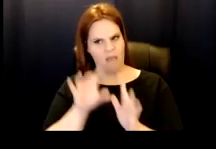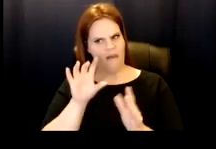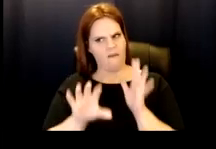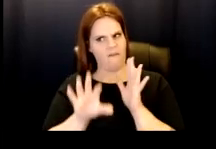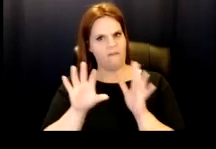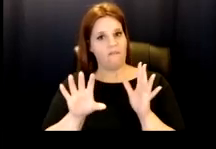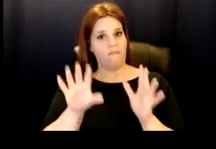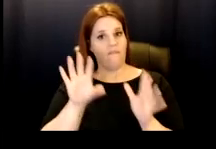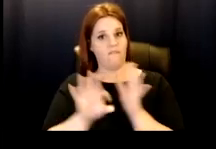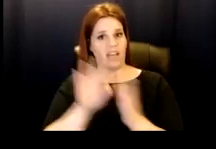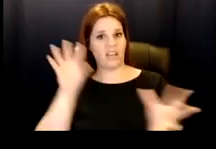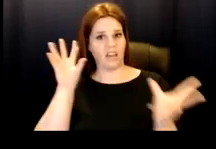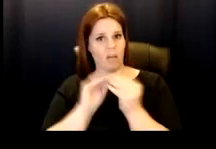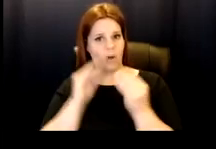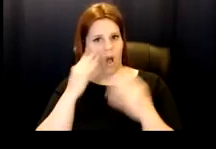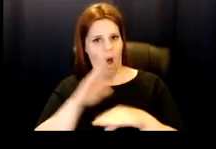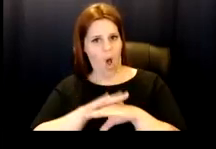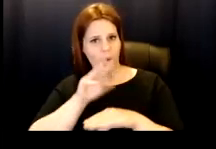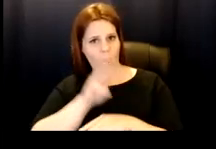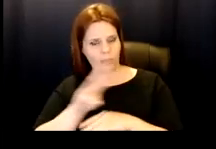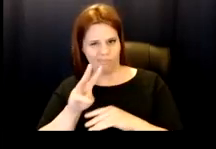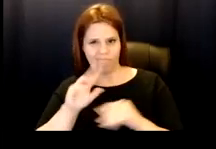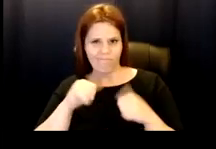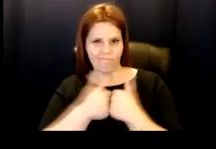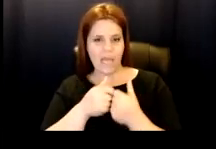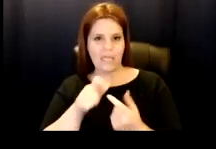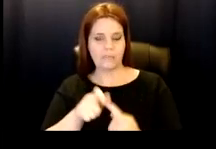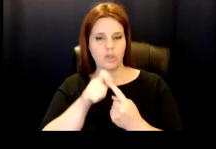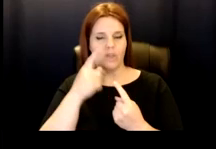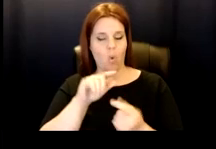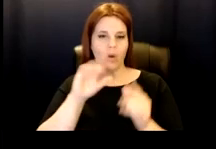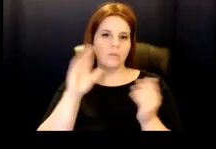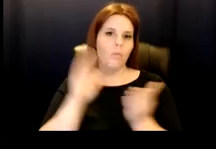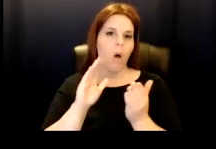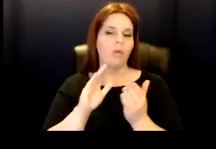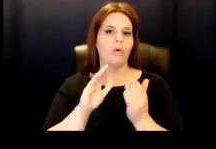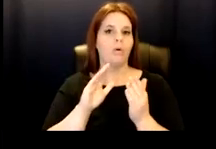was challenging. Particularly for smaller banks that had less robust websites in general